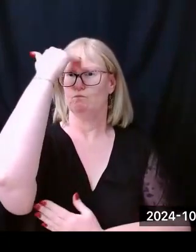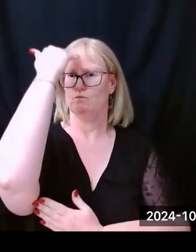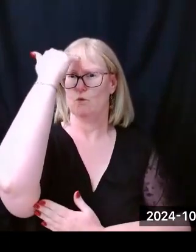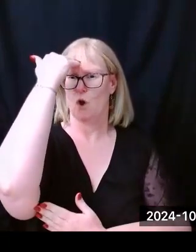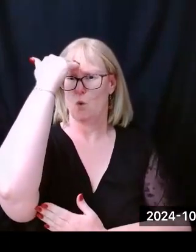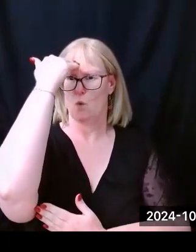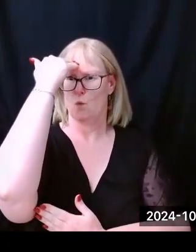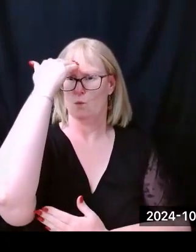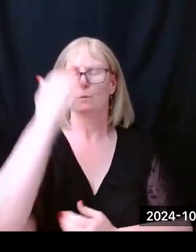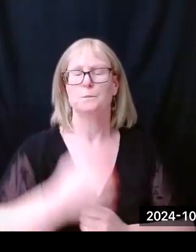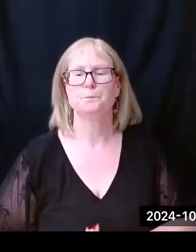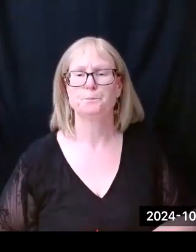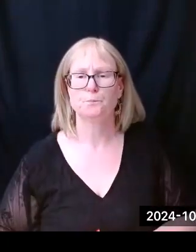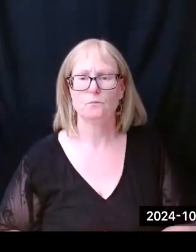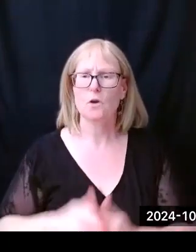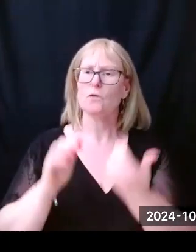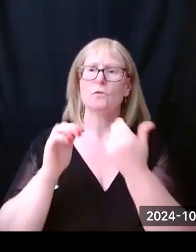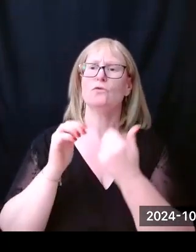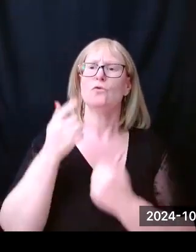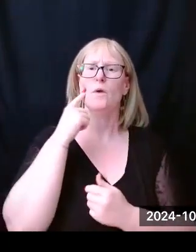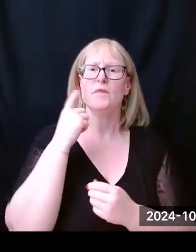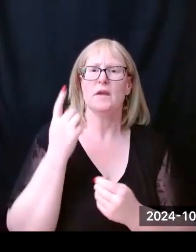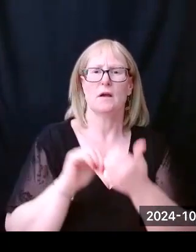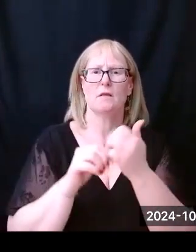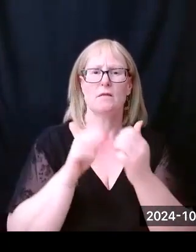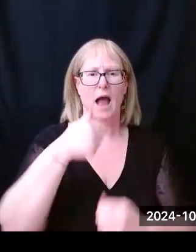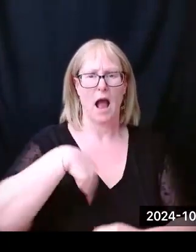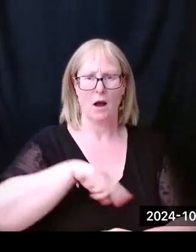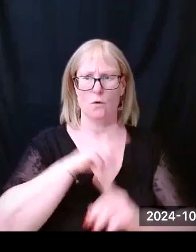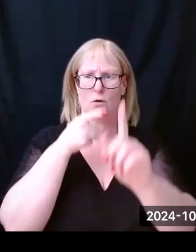about how do we go through our goal tonight, which is resilience.